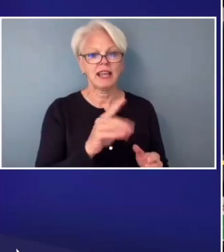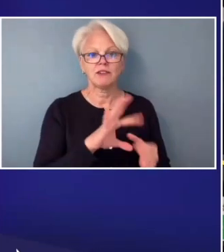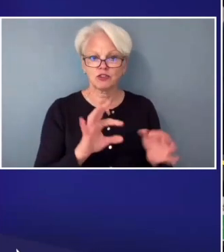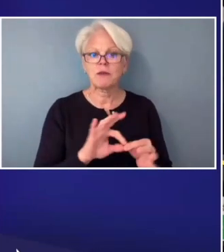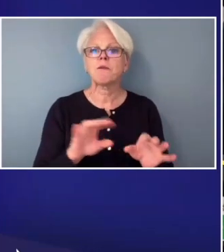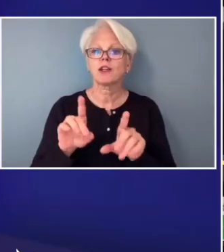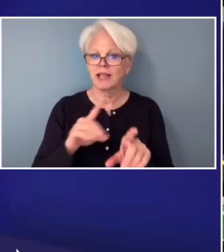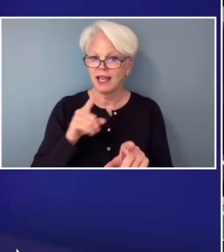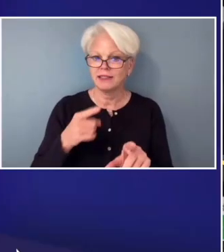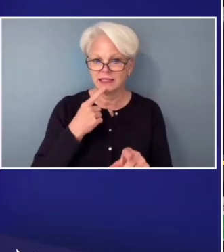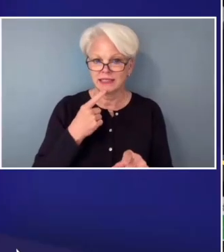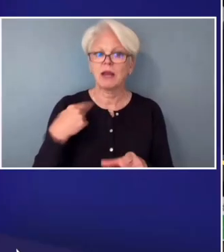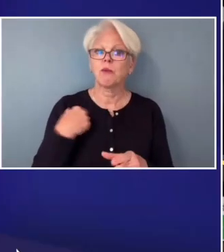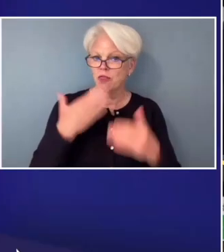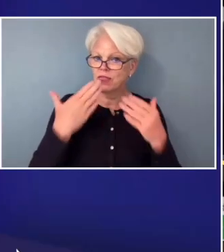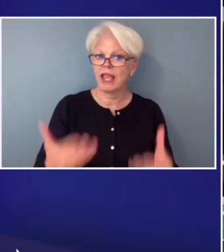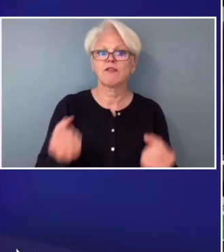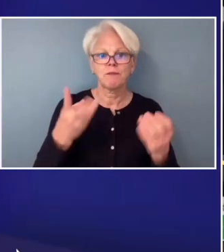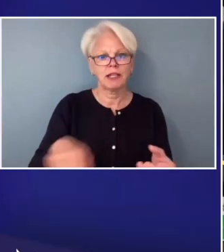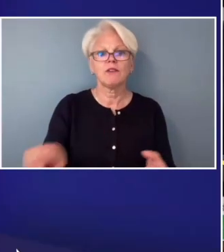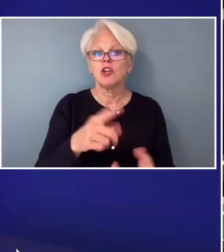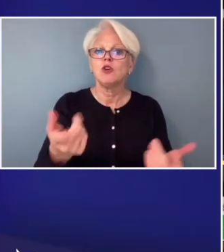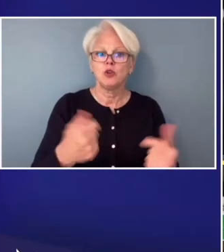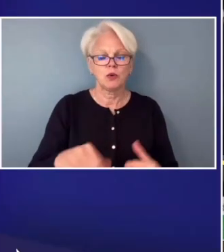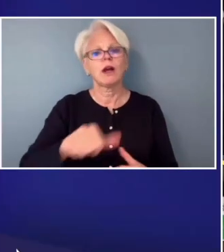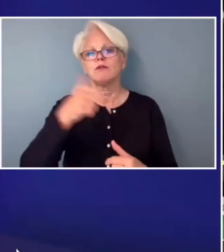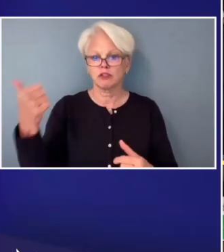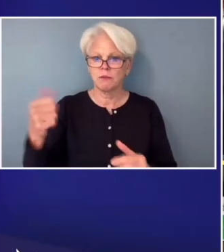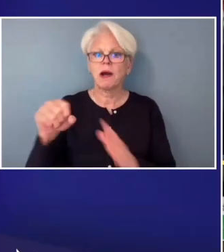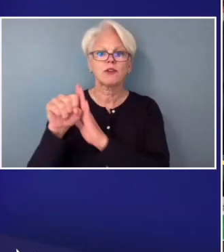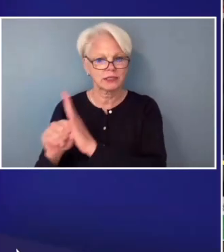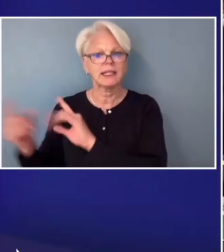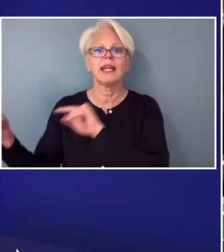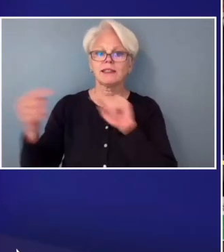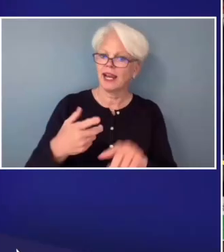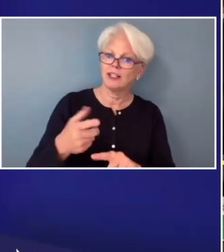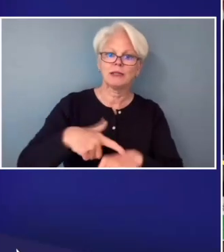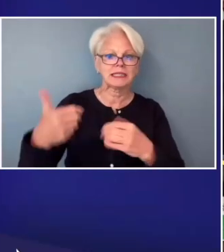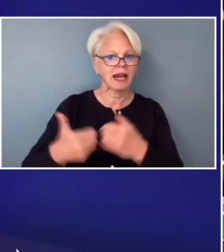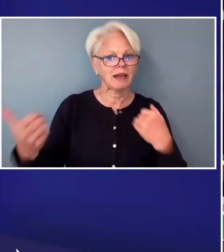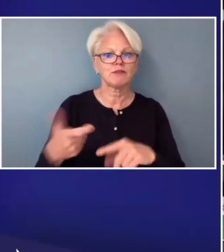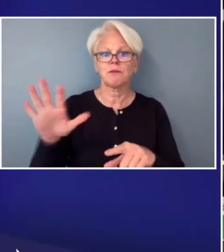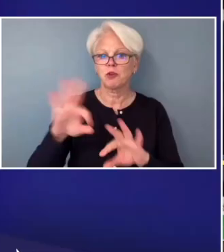thankful we know for a number of you who come in from out of town. This is time away from your family and your real job.